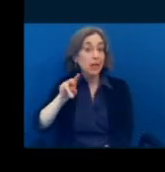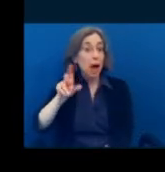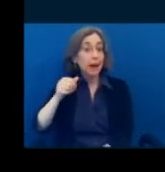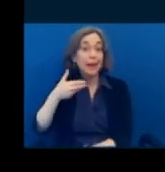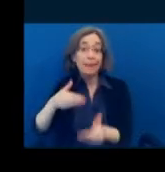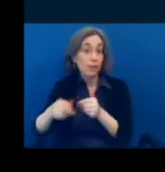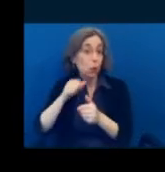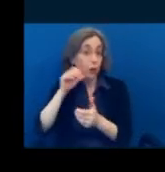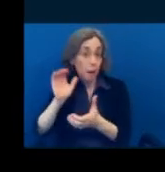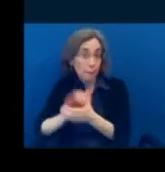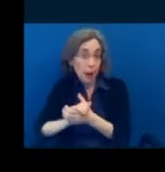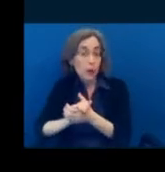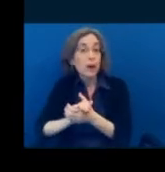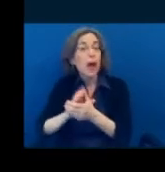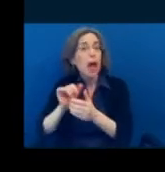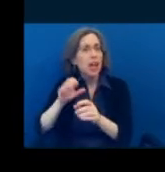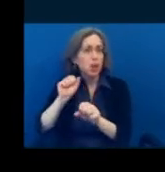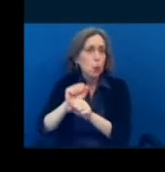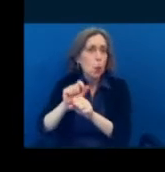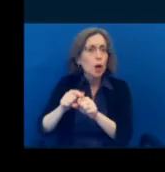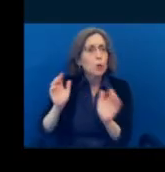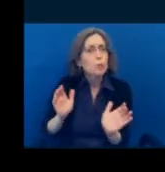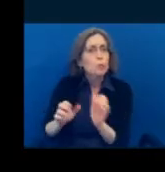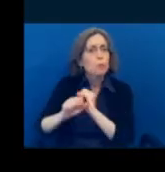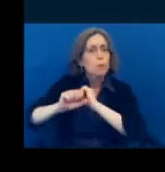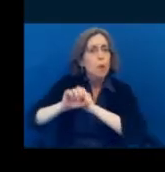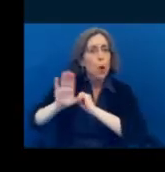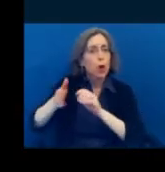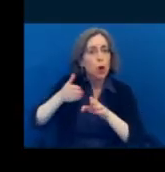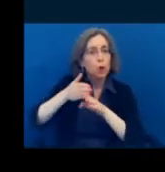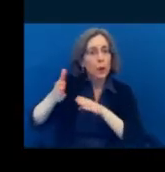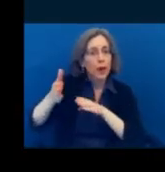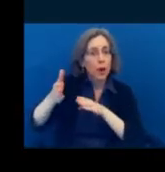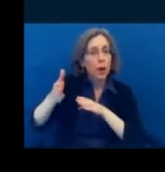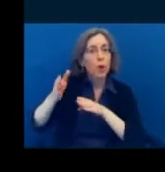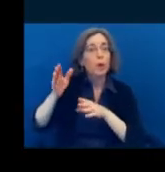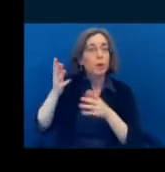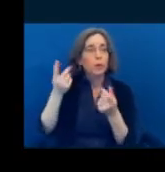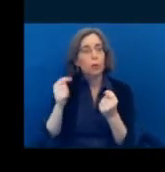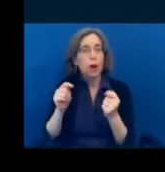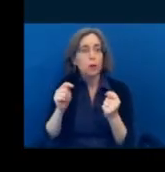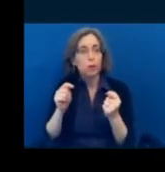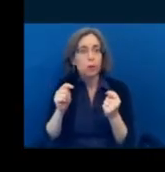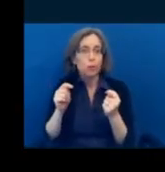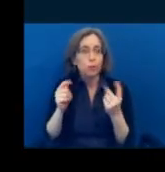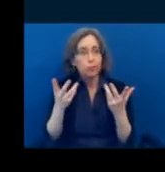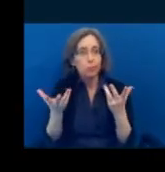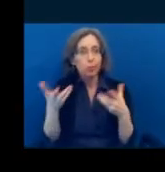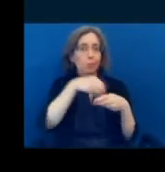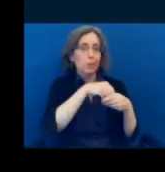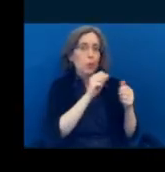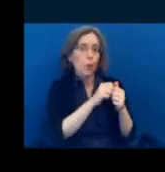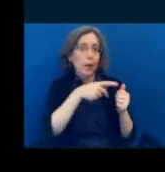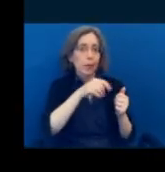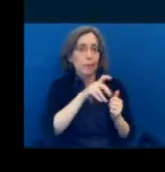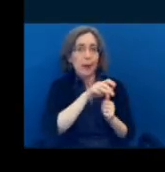THE PATRIARCHY RATHER THAN ENGAGING IN FEMINIST ADVOCACY WORK WITH THE MIDWIVES.